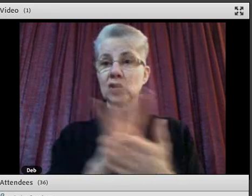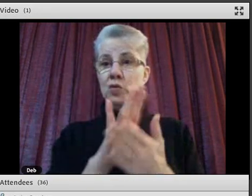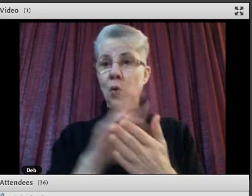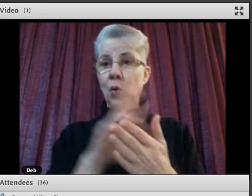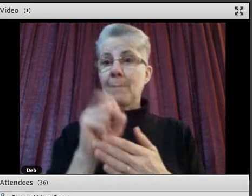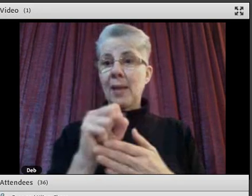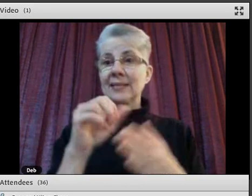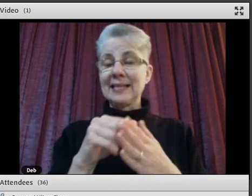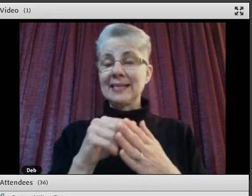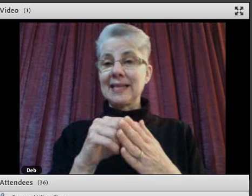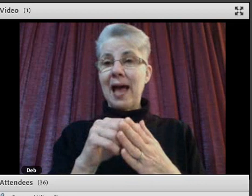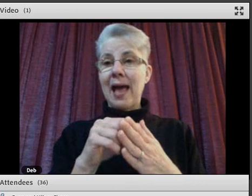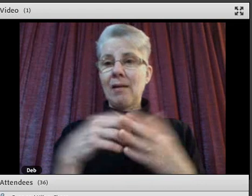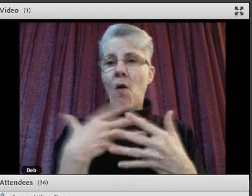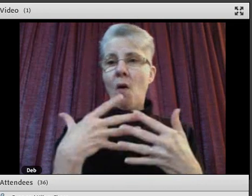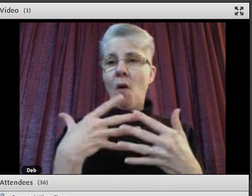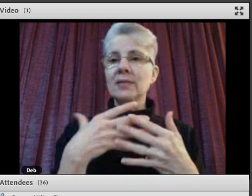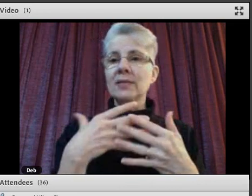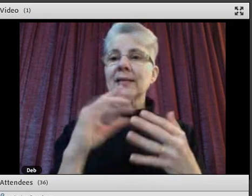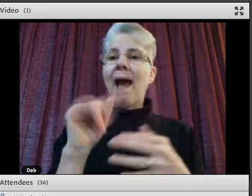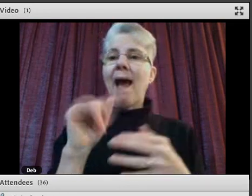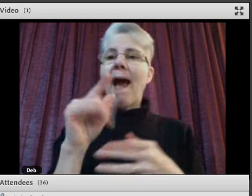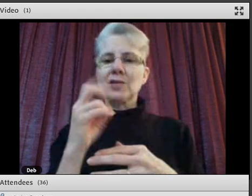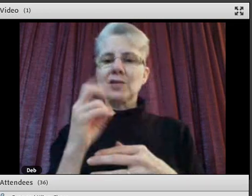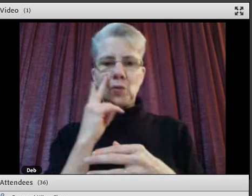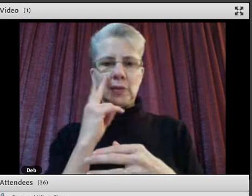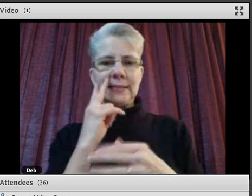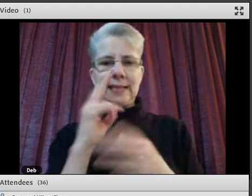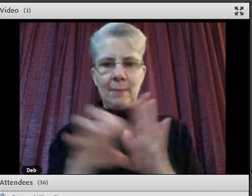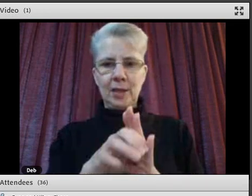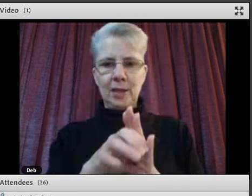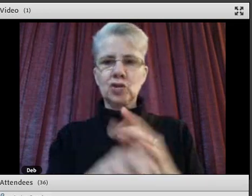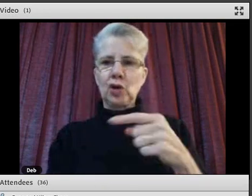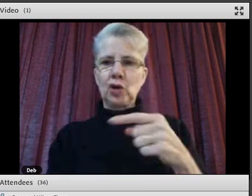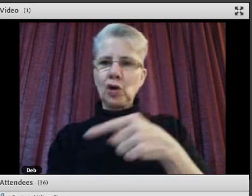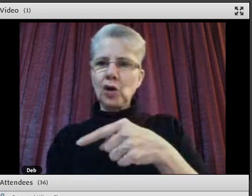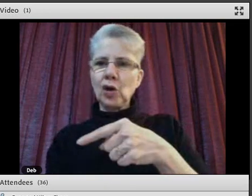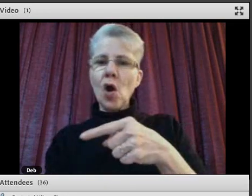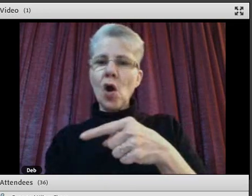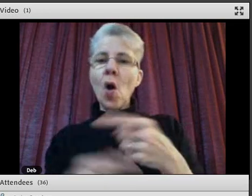inside the haunted house. You can kind of see in the picture what's going on in it,